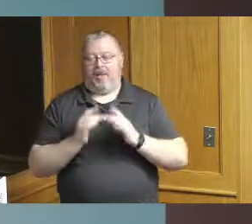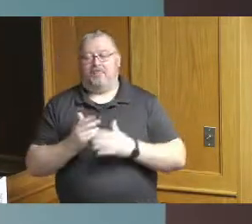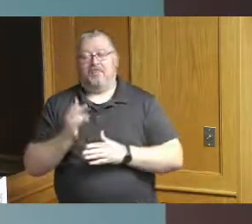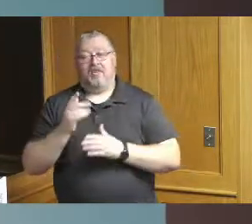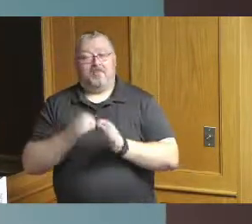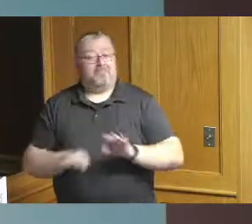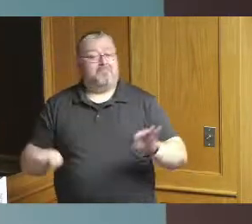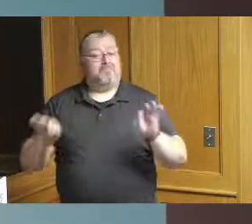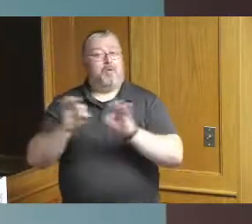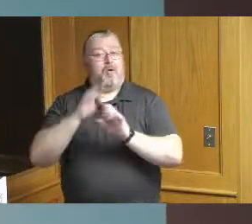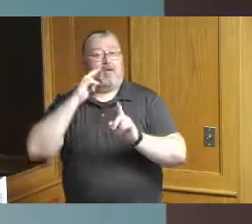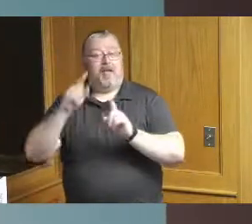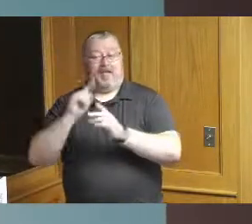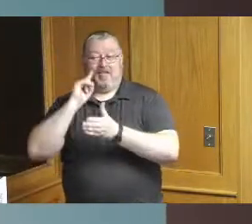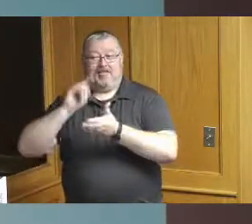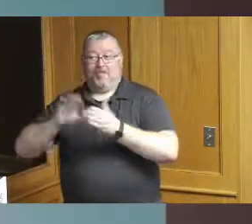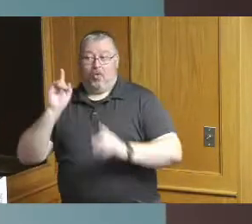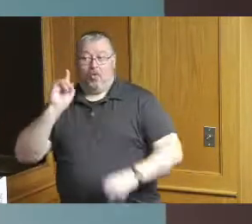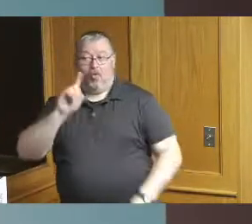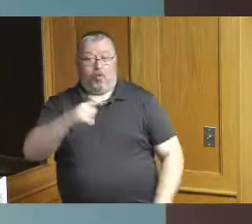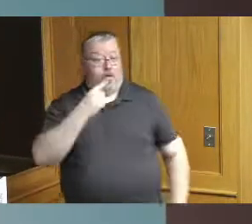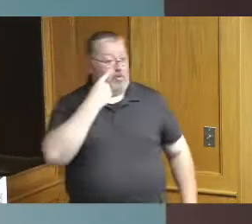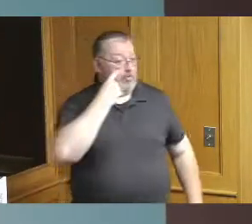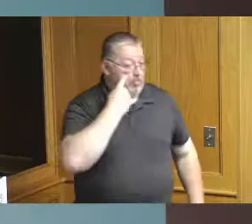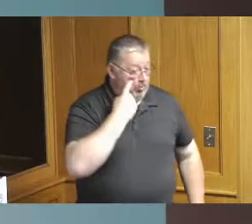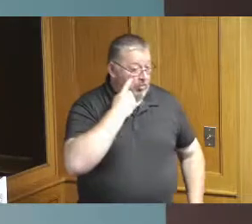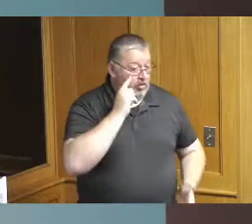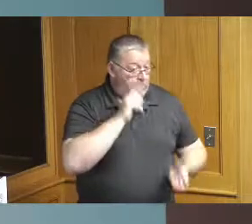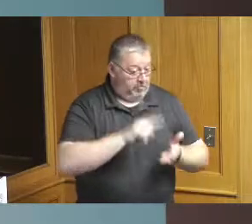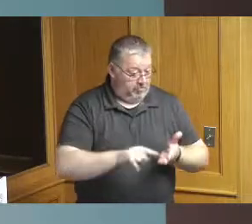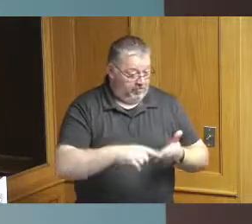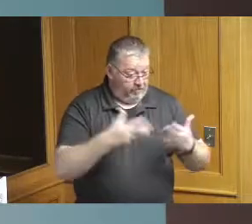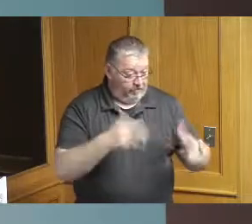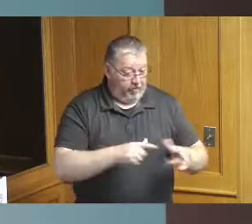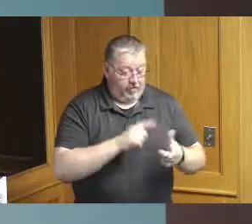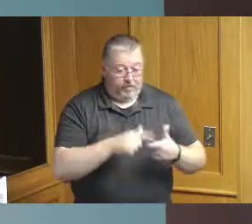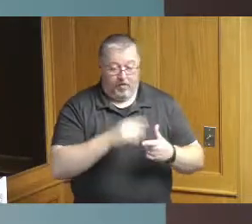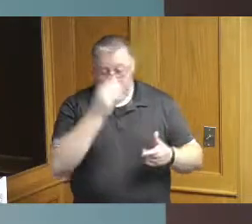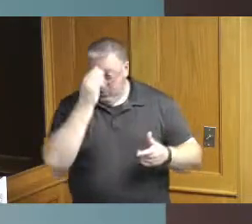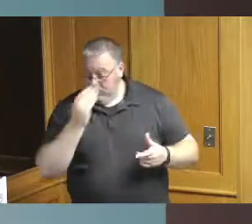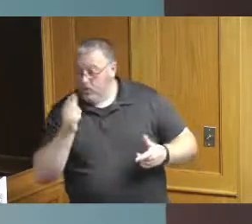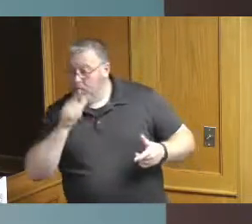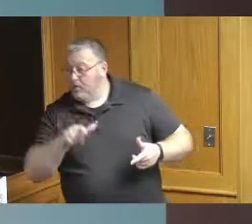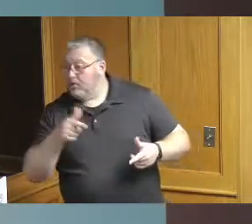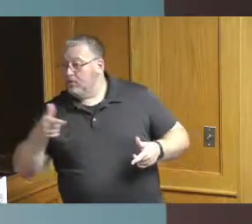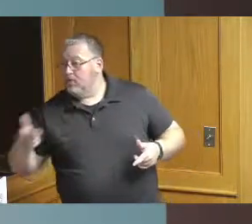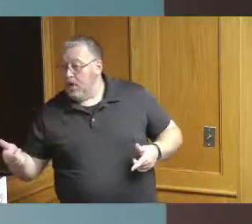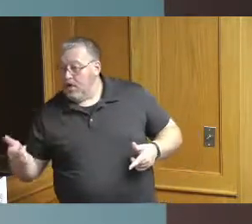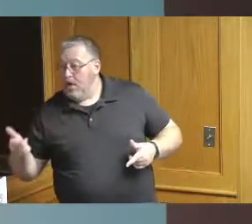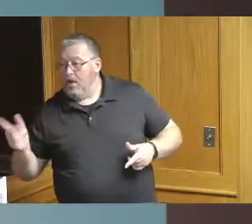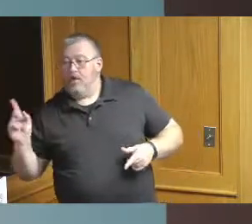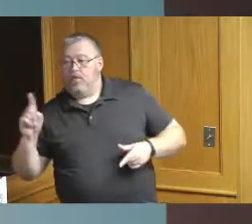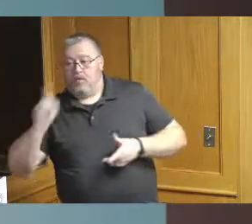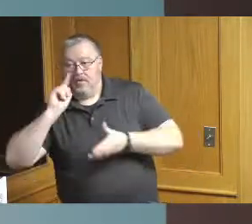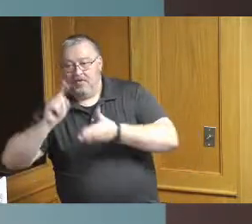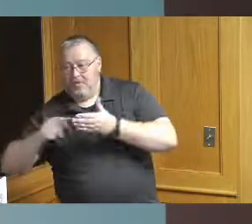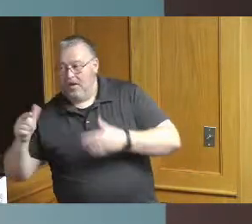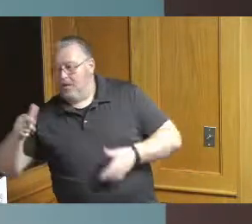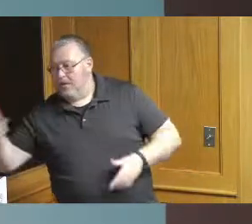as the inspector goes out does the inspection they can notify the next person through a text saying hey I'm going to be there in the next half hour or so so probably a lot of